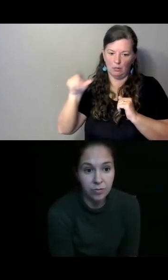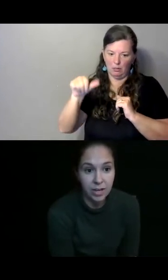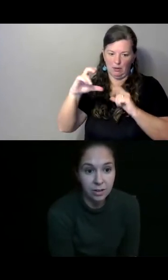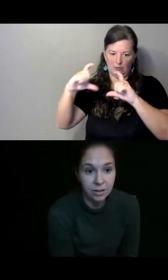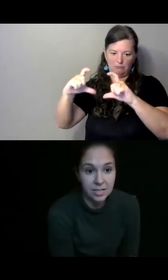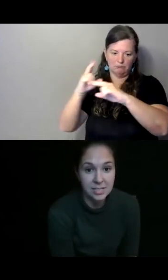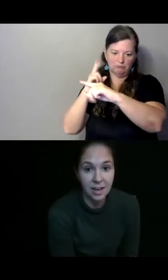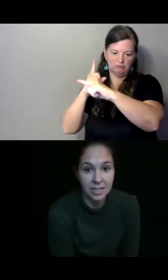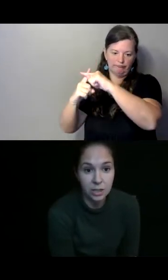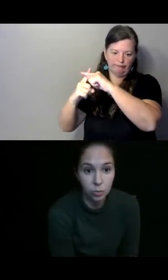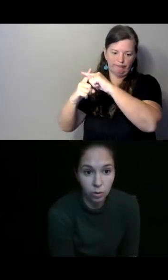fair is not equal.